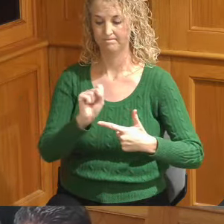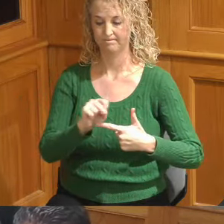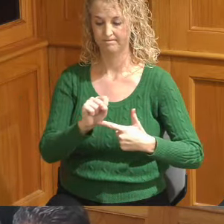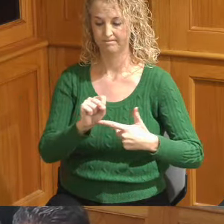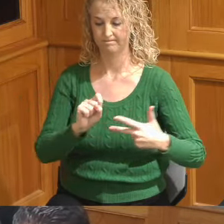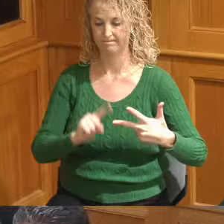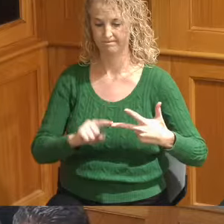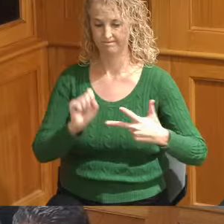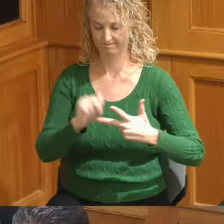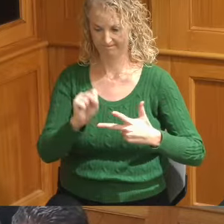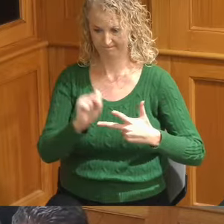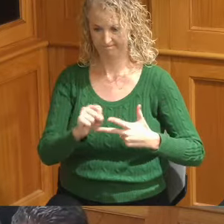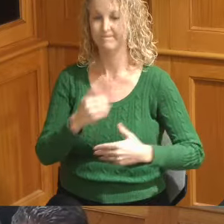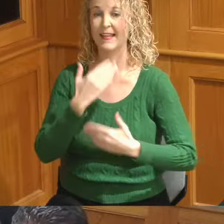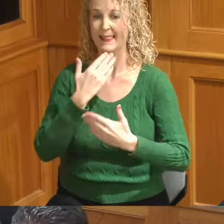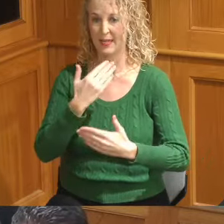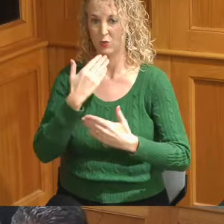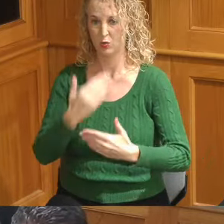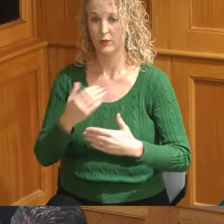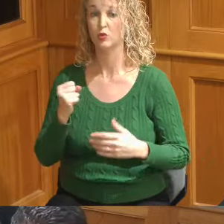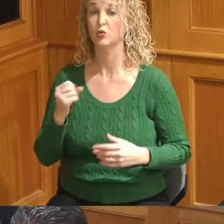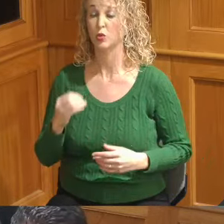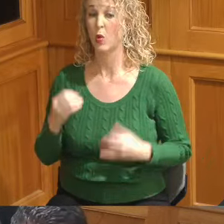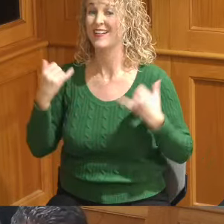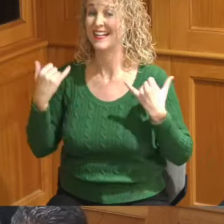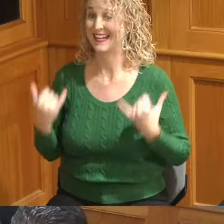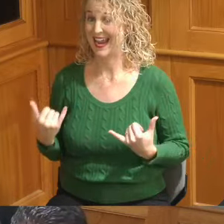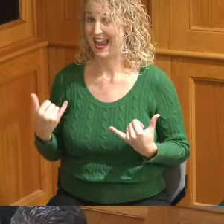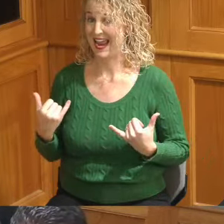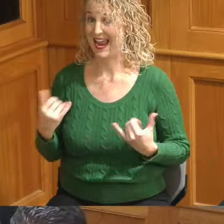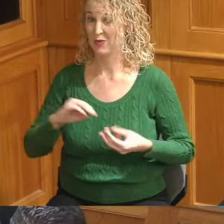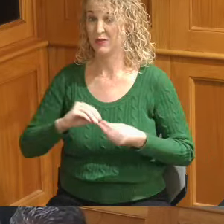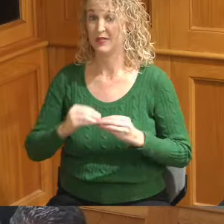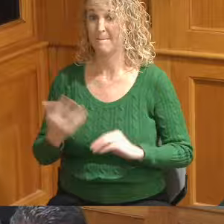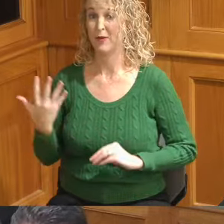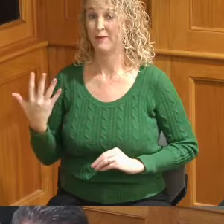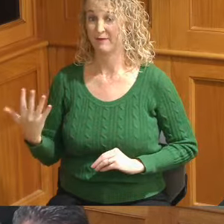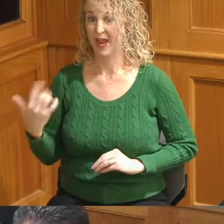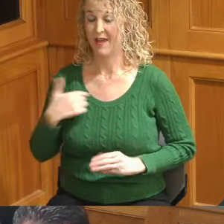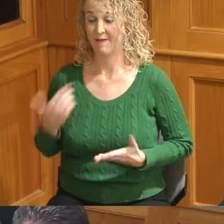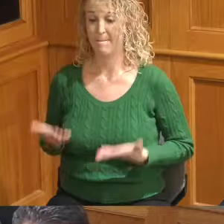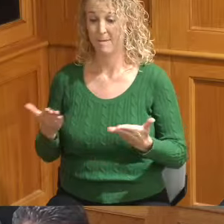Reece. Yes. Thank you. So, let's vote on by leave five. I'm going to make a motion to approve of by